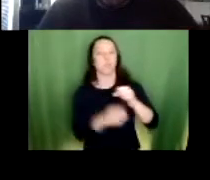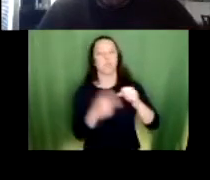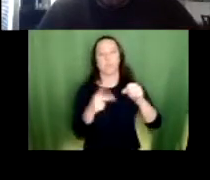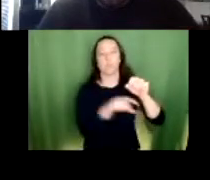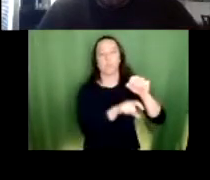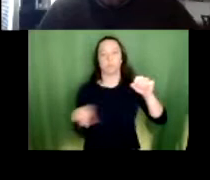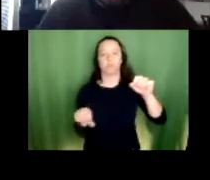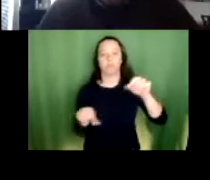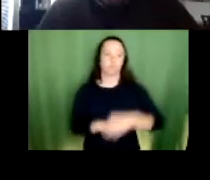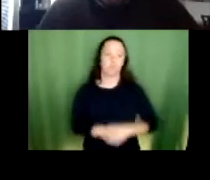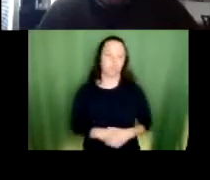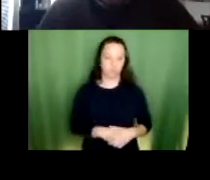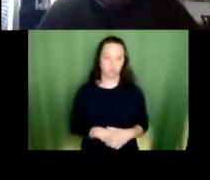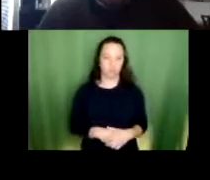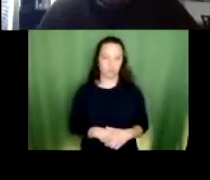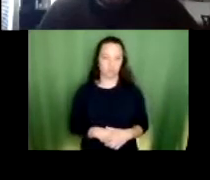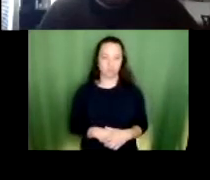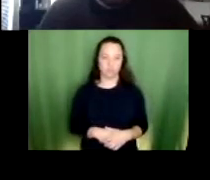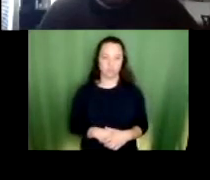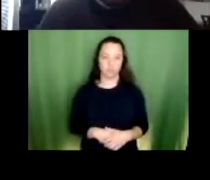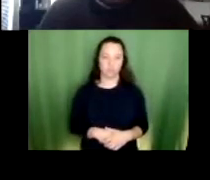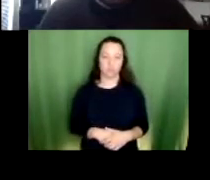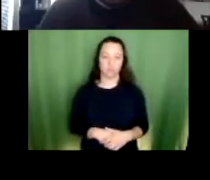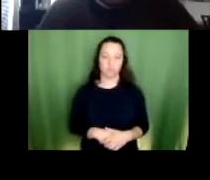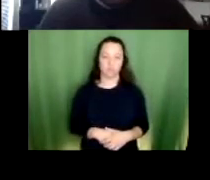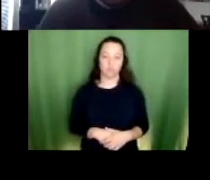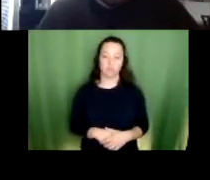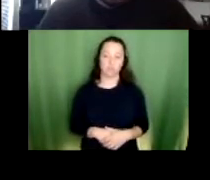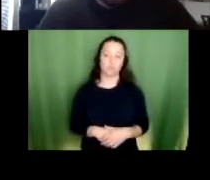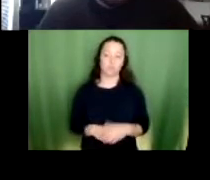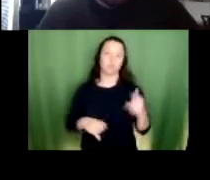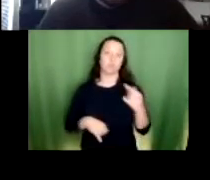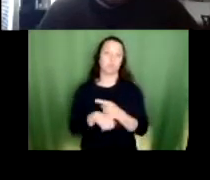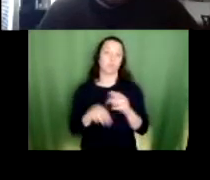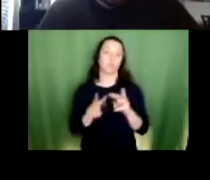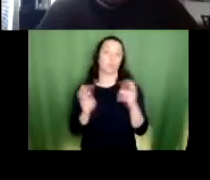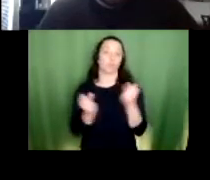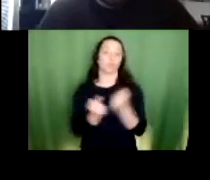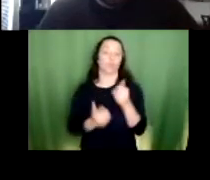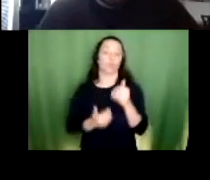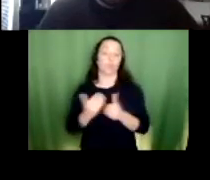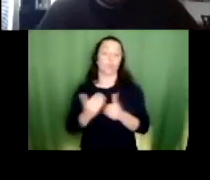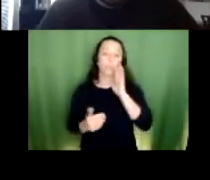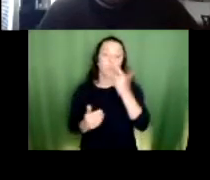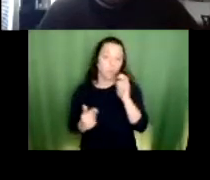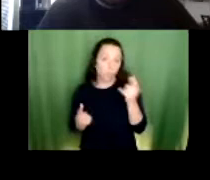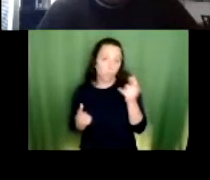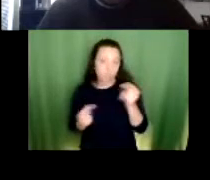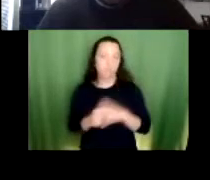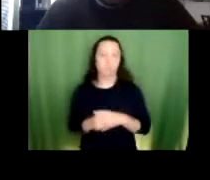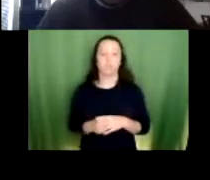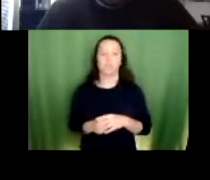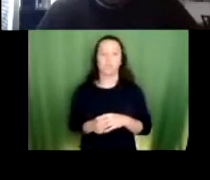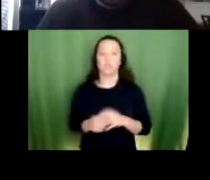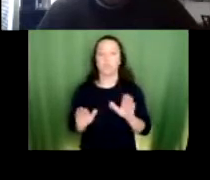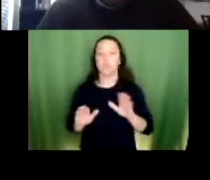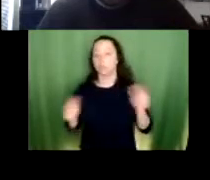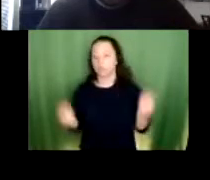The overview for today's workshop: Introduction to the Seattle Cultural Accessibility Consortium